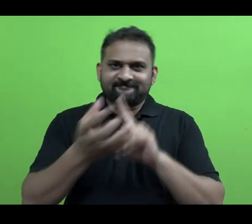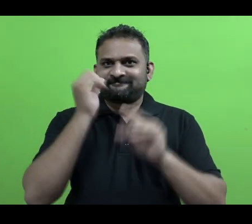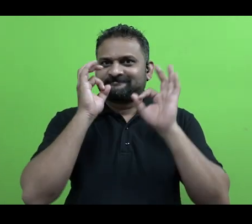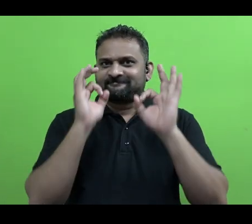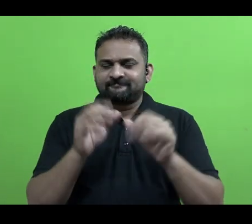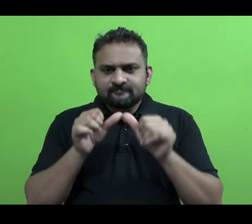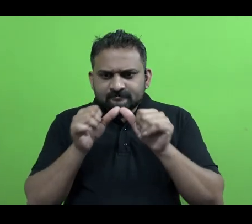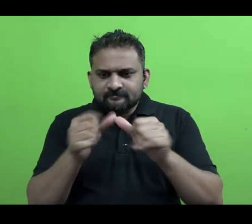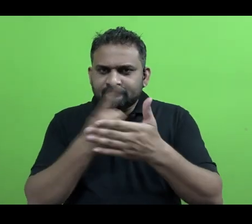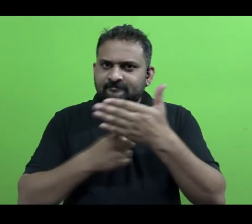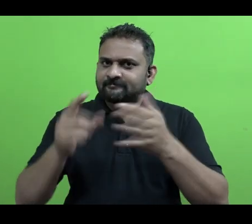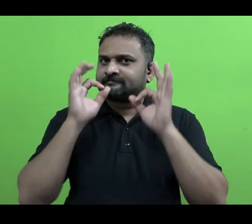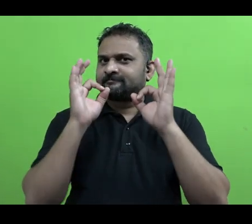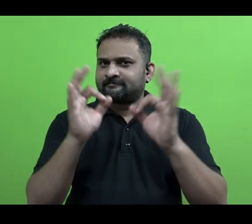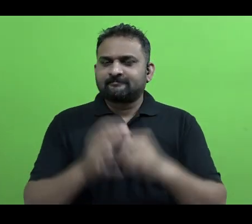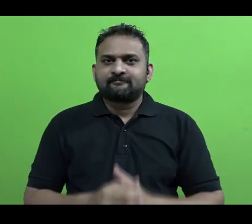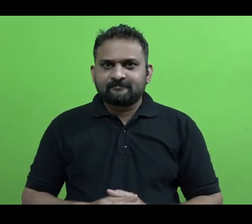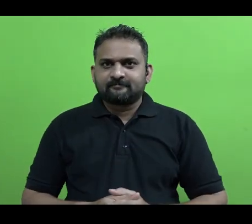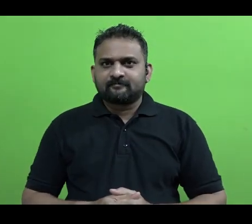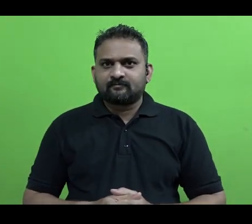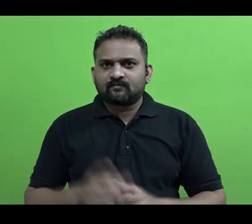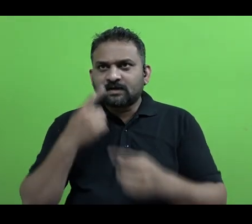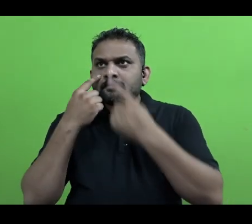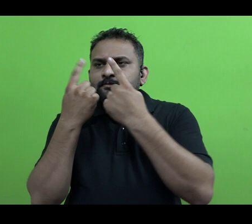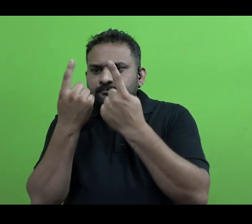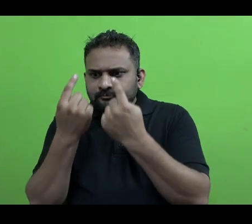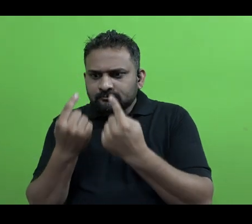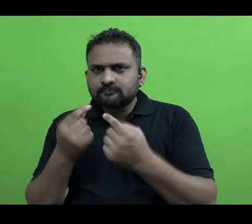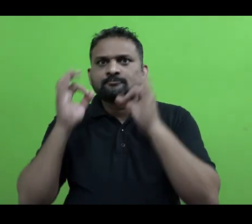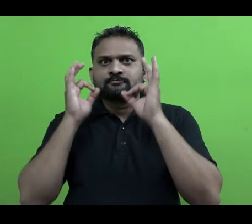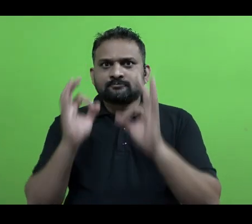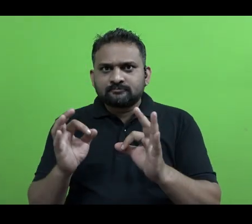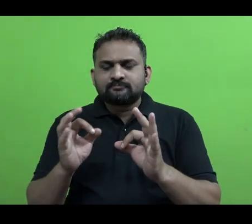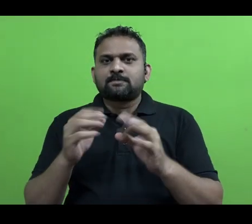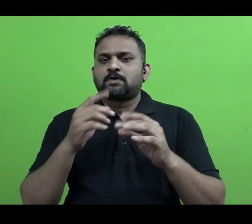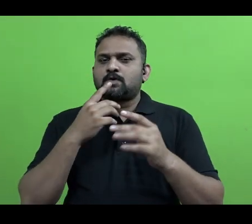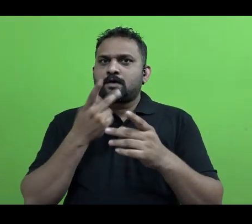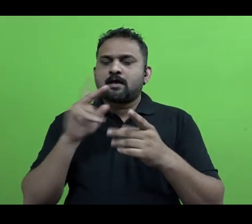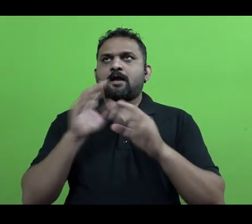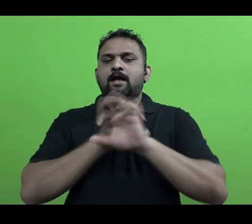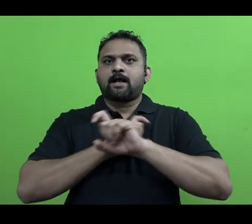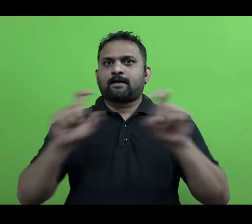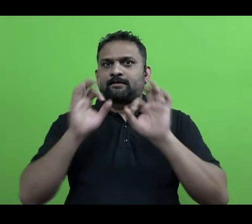we've got it! Our answer is correct. We've checked our calculation to be doubly sure.